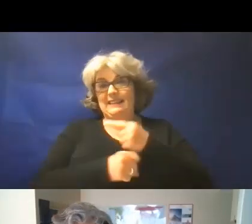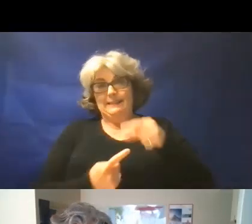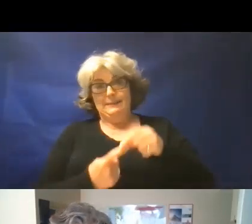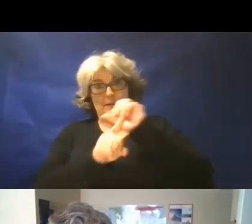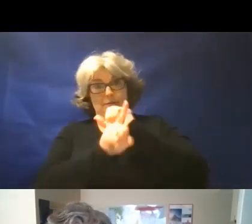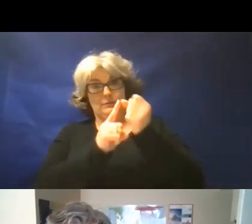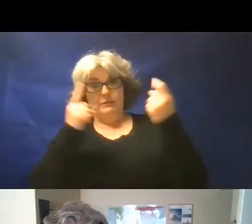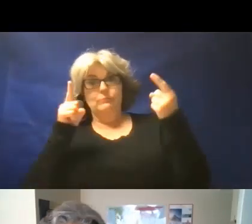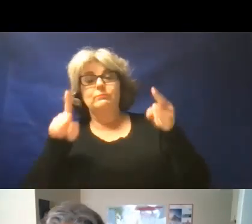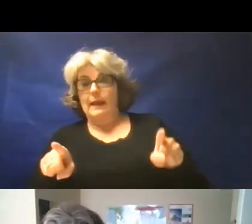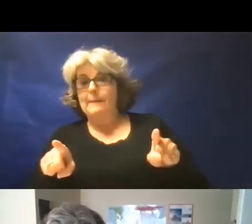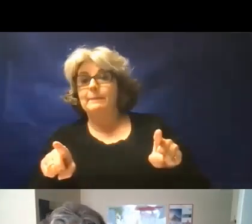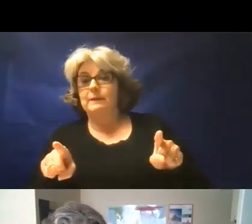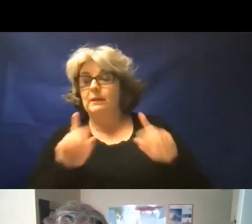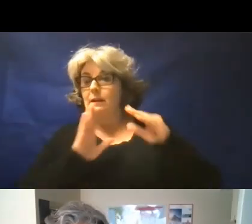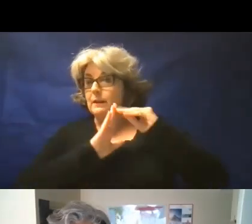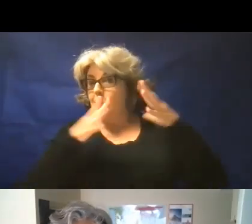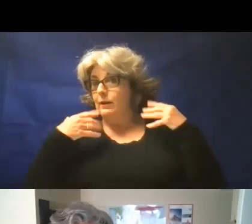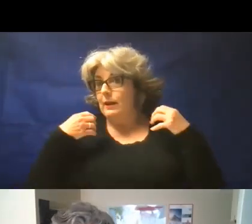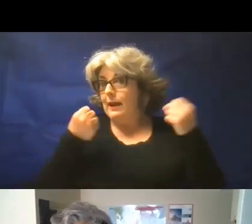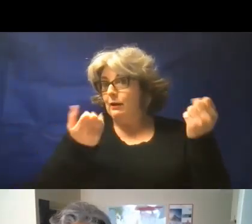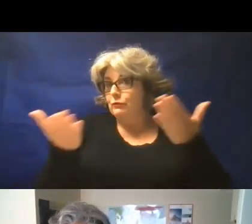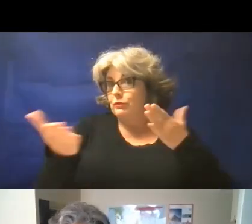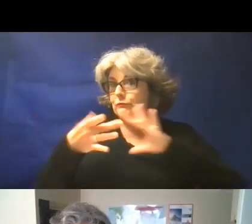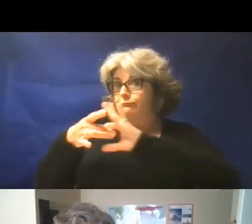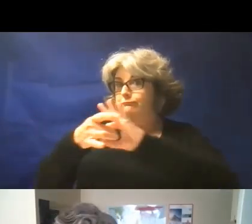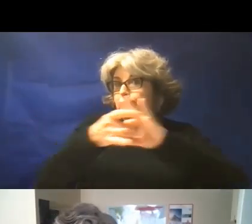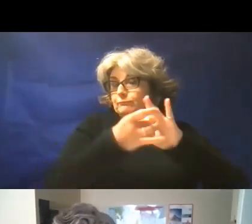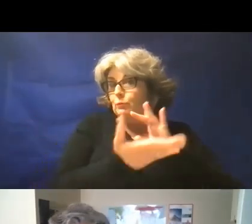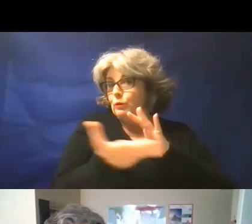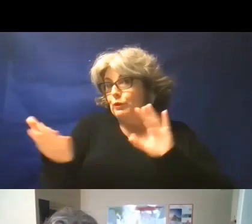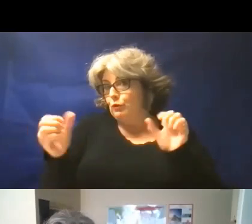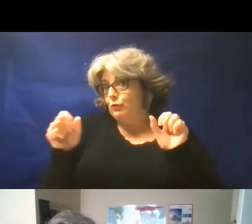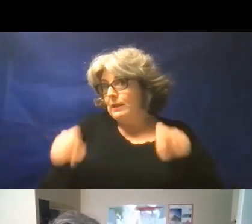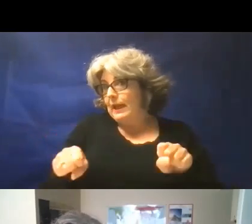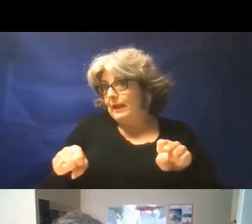that the student health service could work with you in that situation because a PCR test